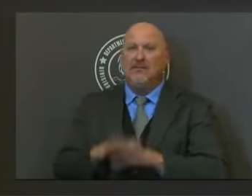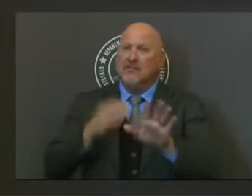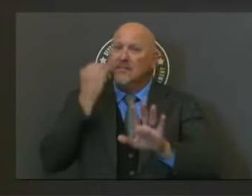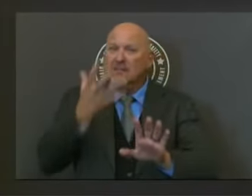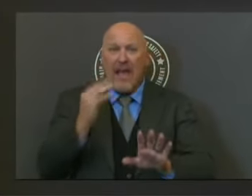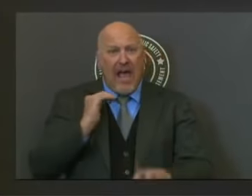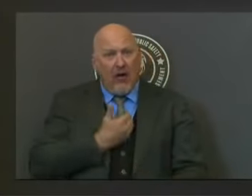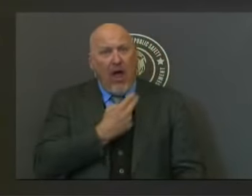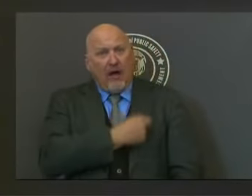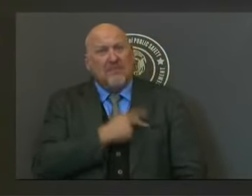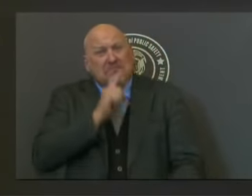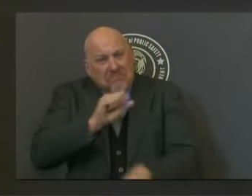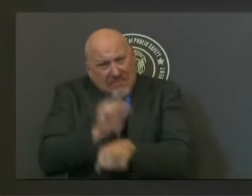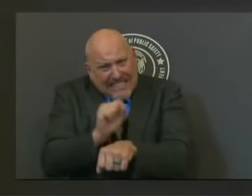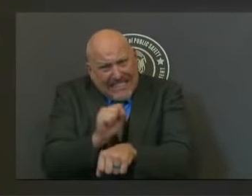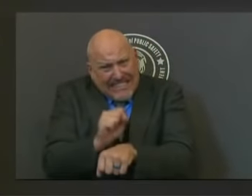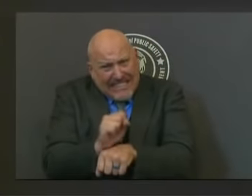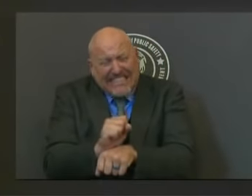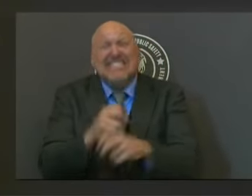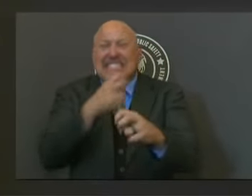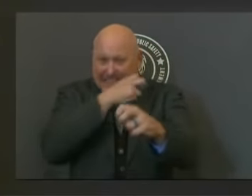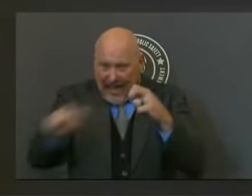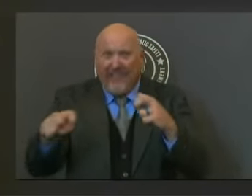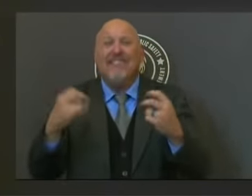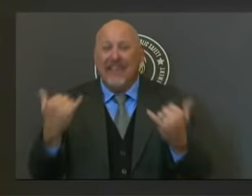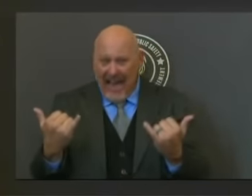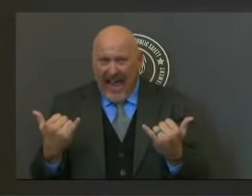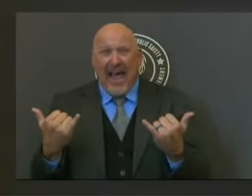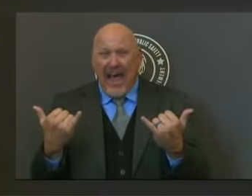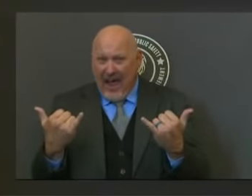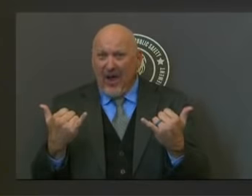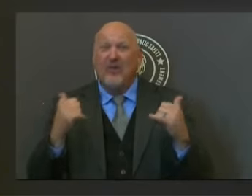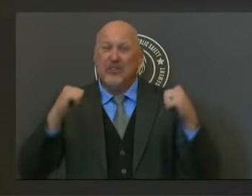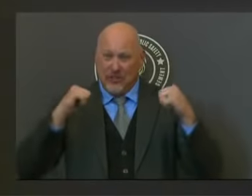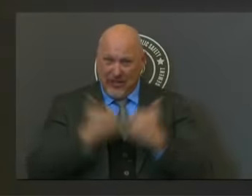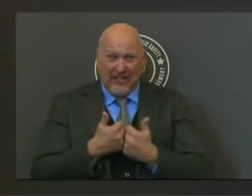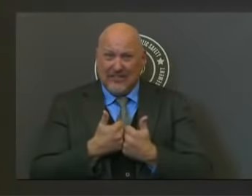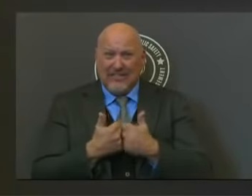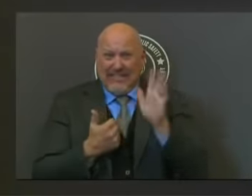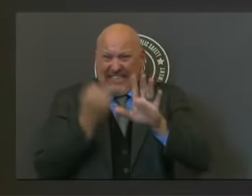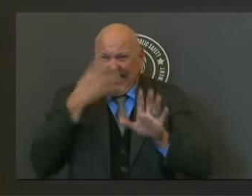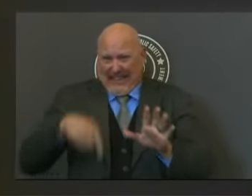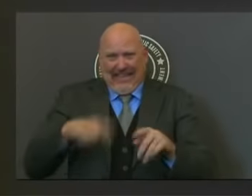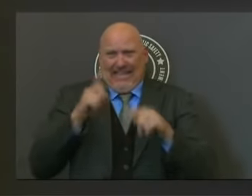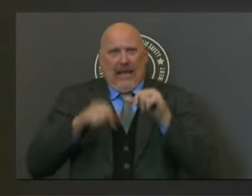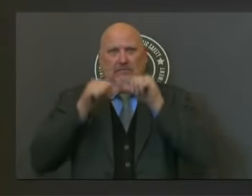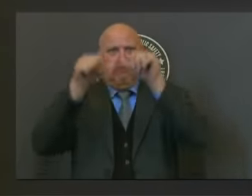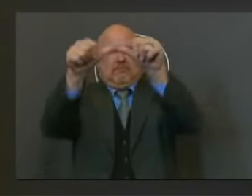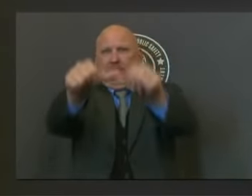all those who need it our caregivers personally saw